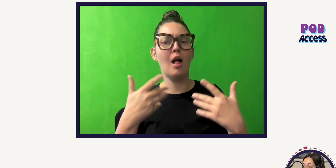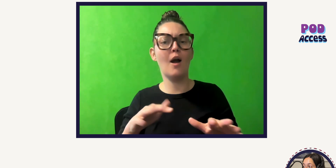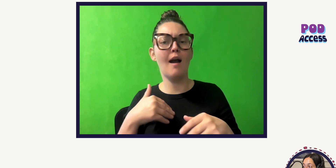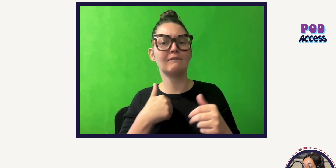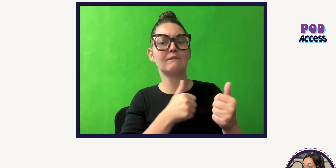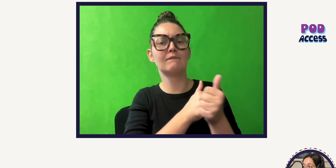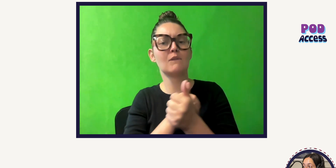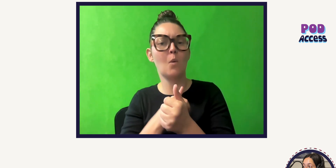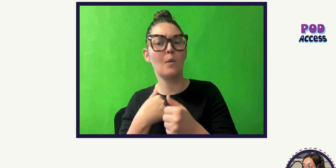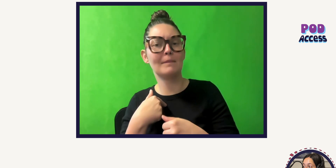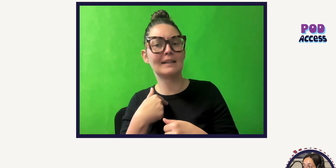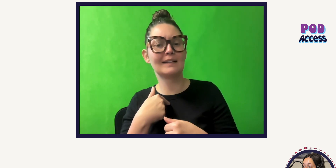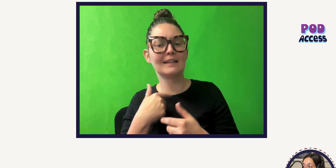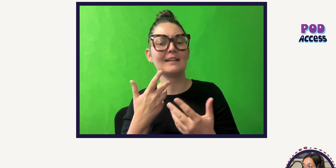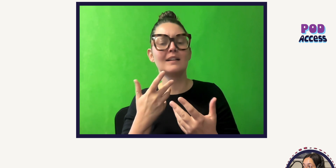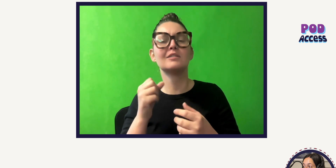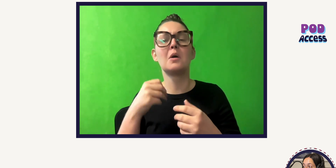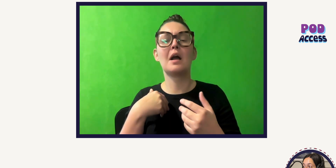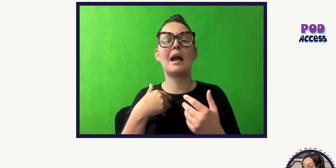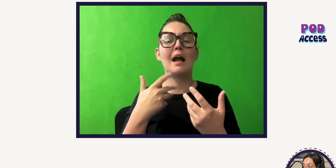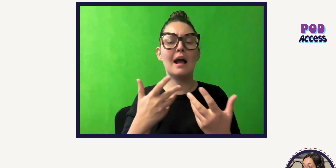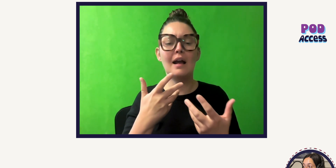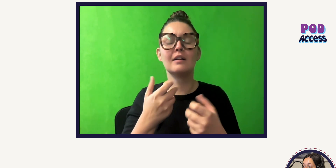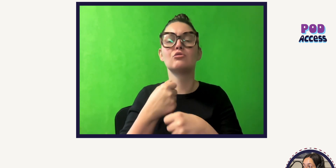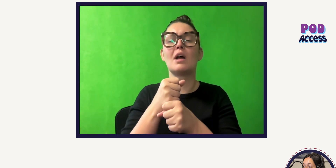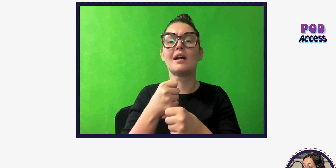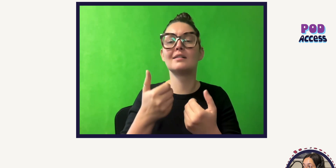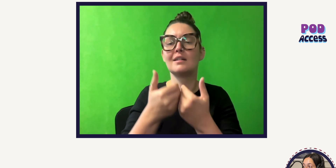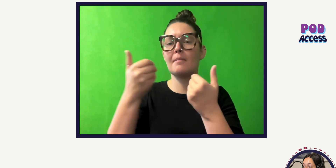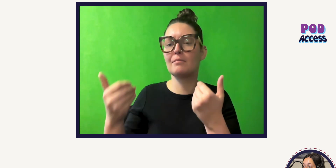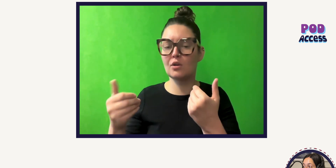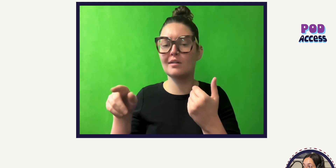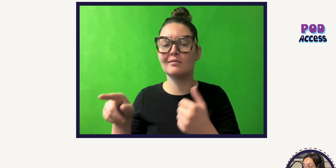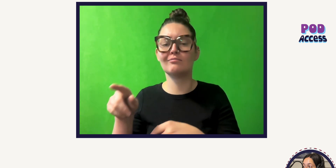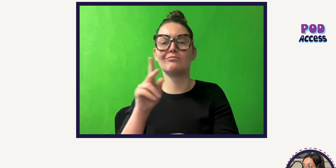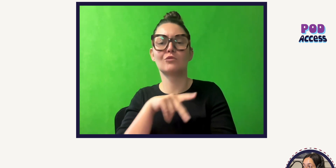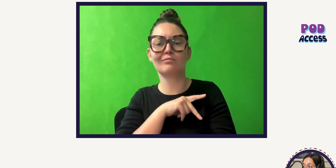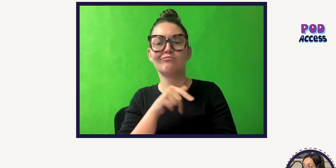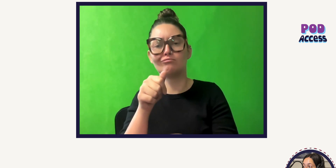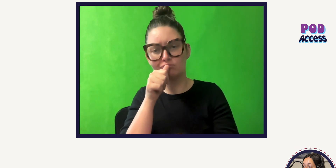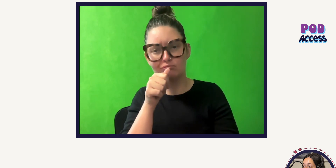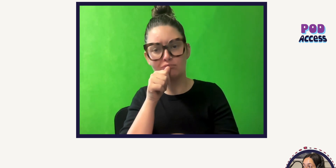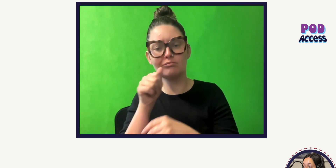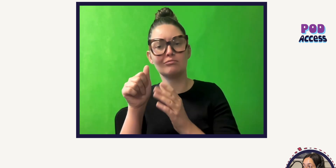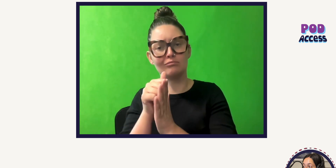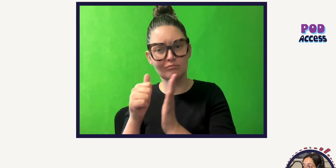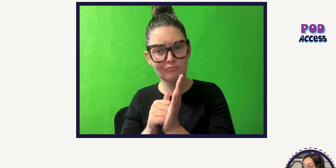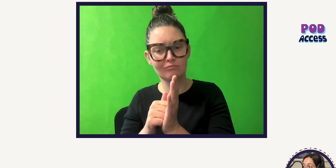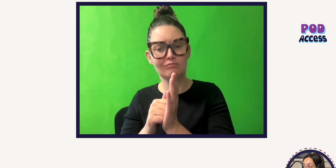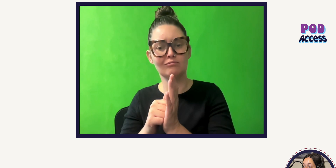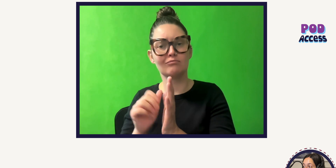And so, I created a separate personal, private account,